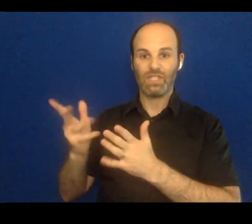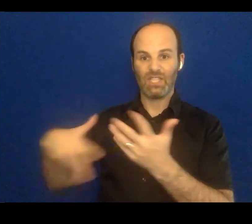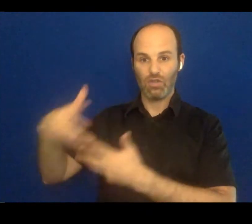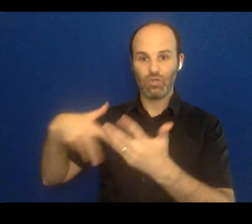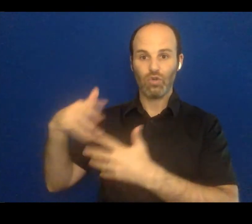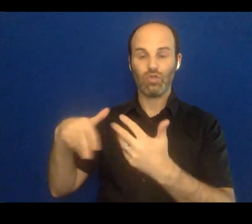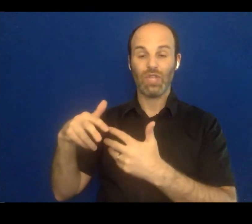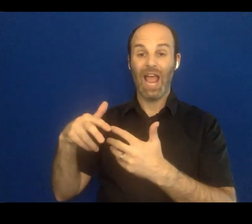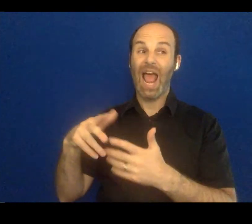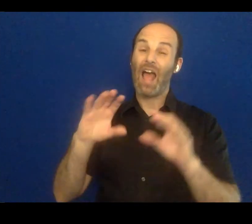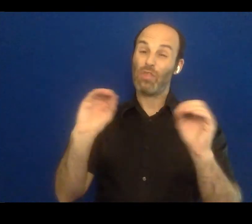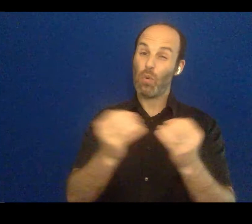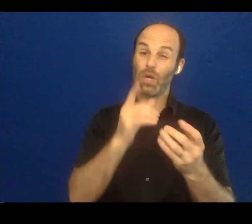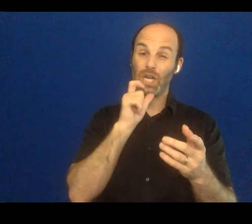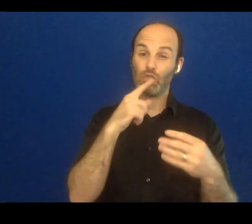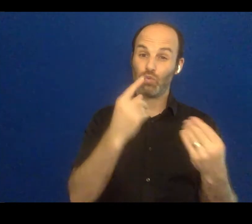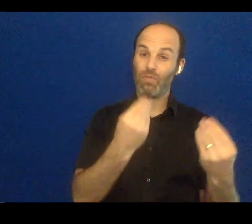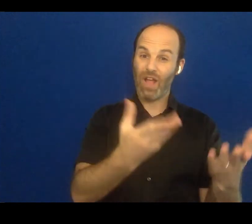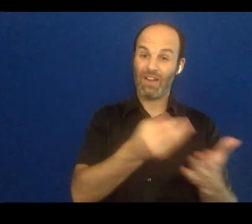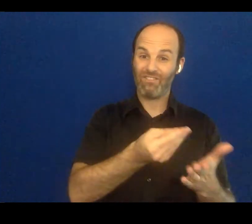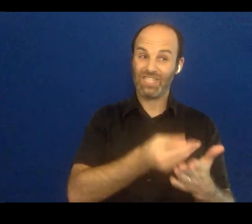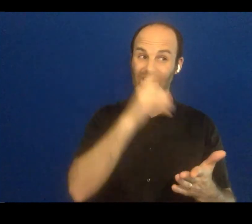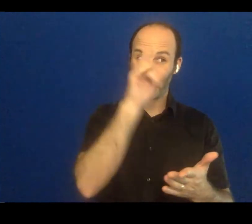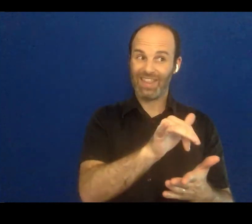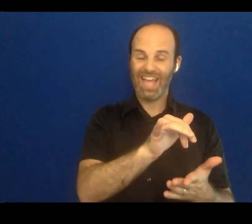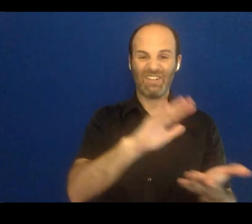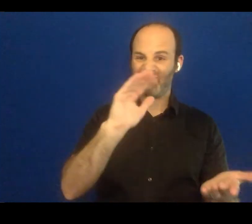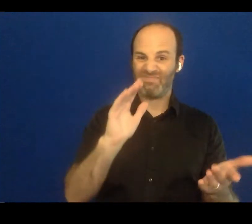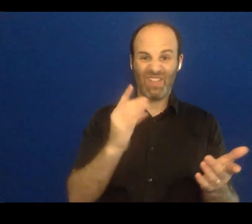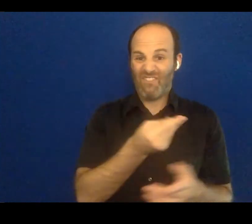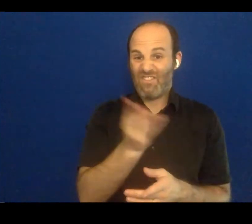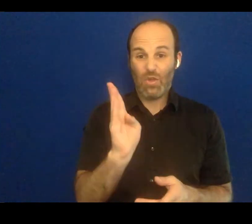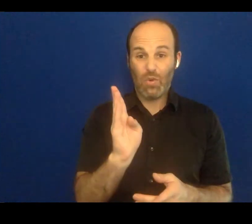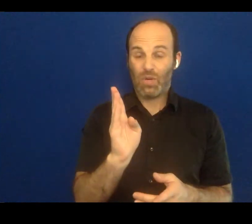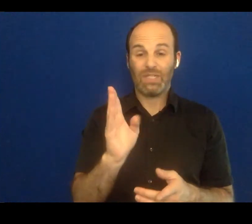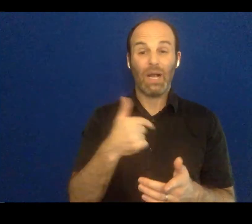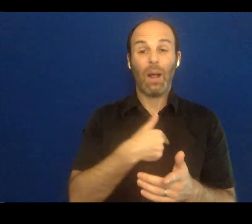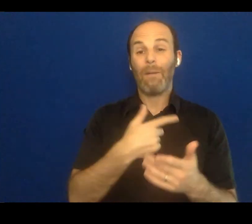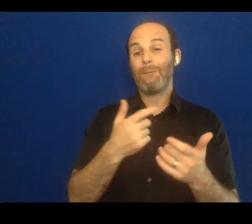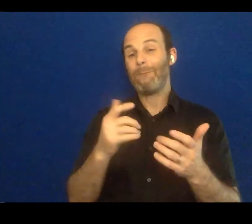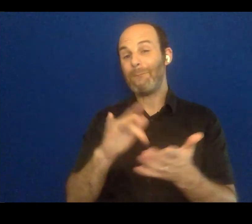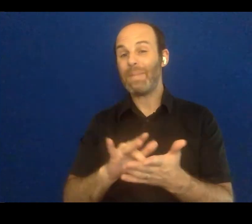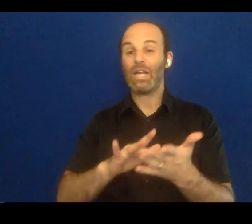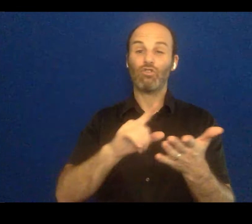ARE SO MUCH SMALLER FOR THAT. MOST OF THE THINGS WE THINK ABOUT MEDICALLY RELATED RESEARCH